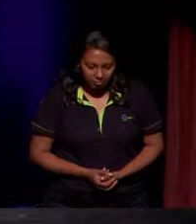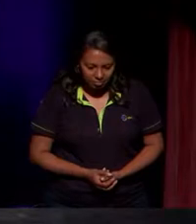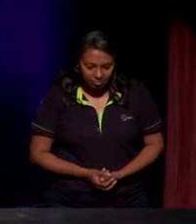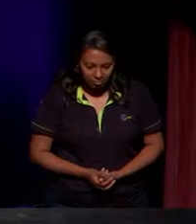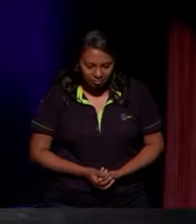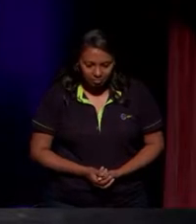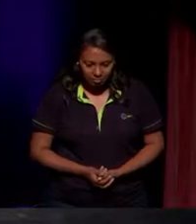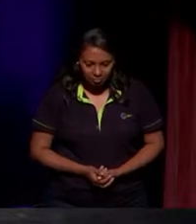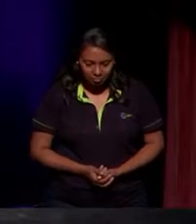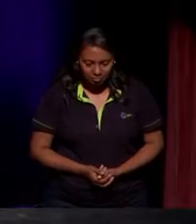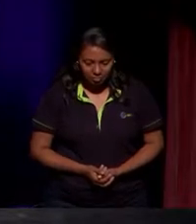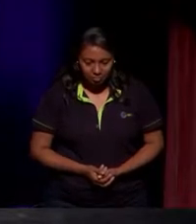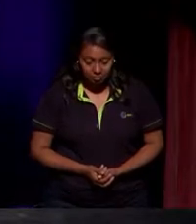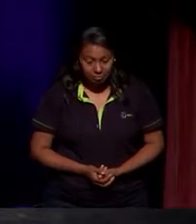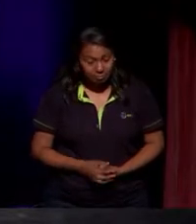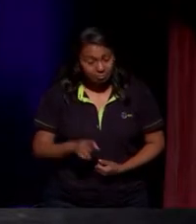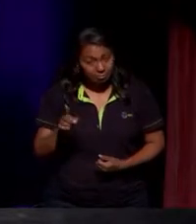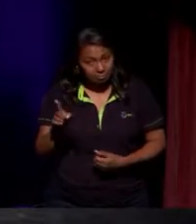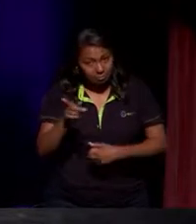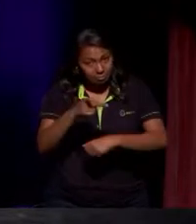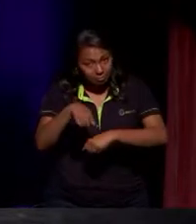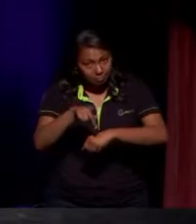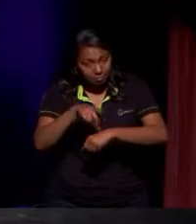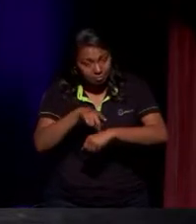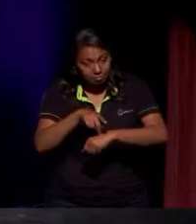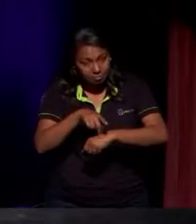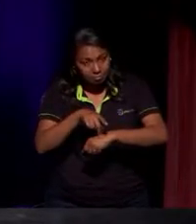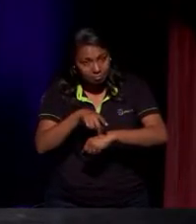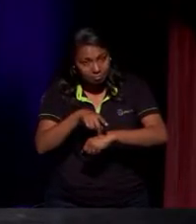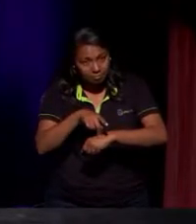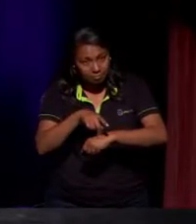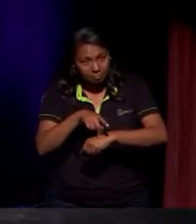And it is a country that, When will we meet,